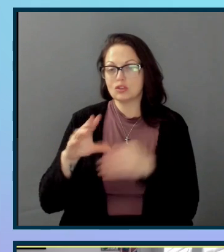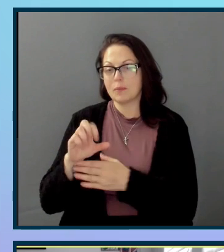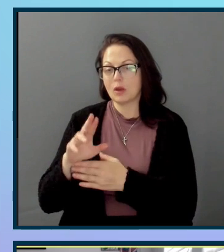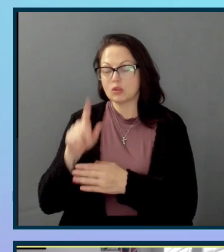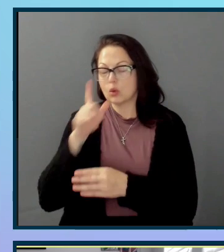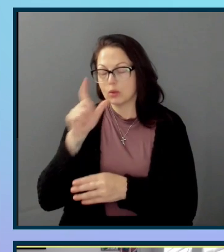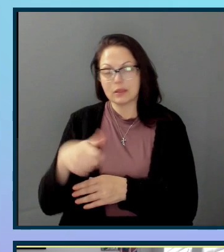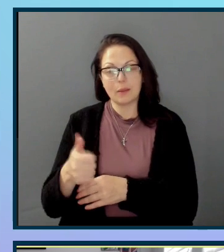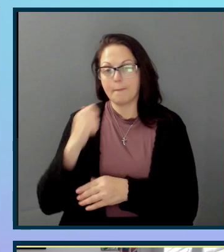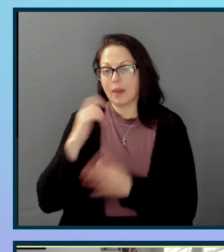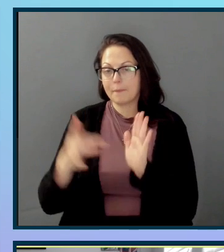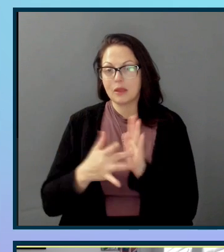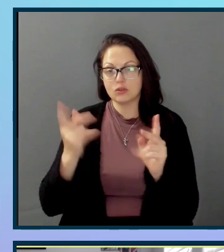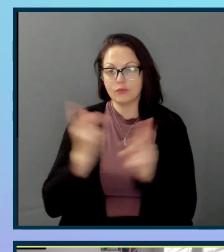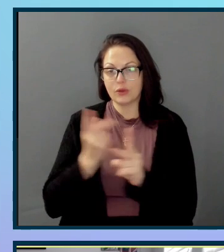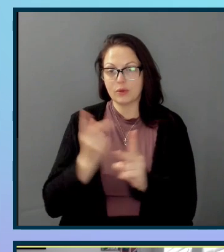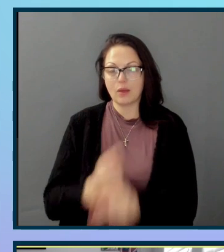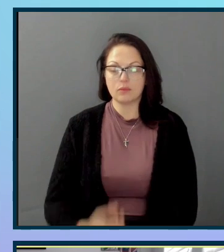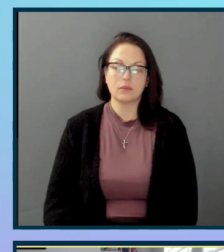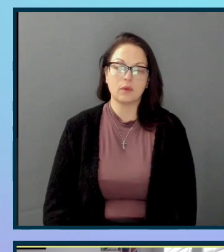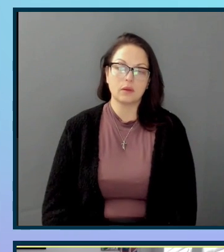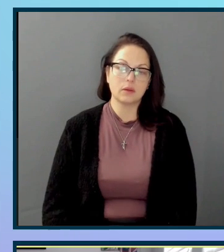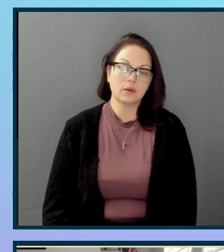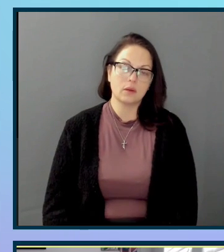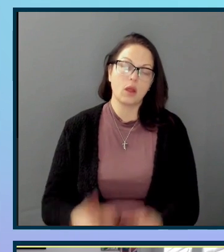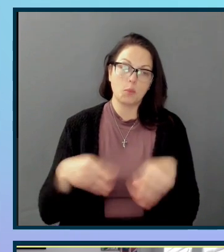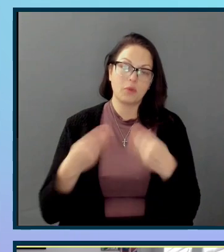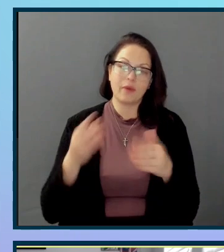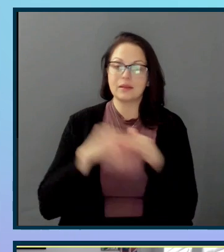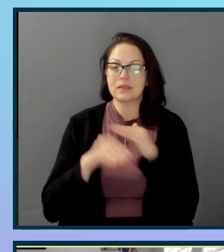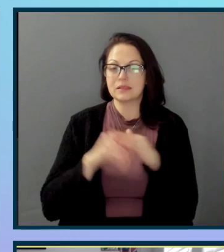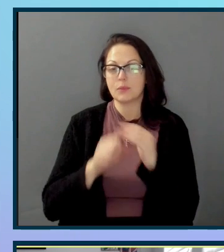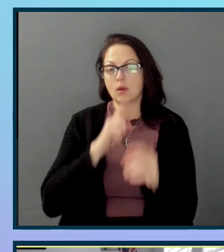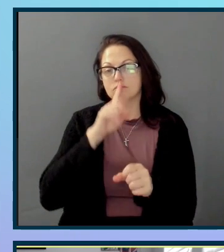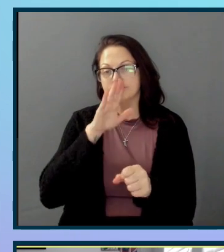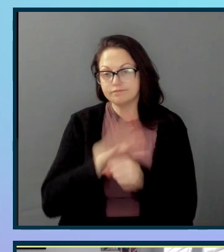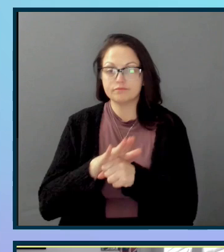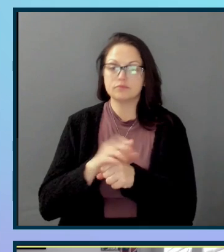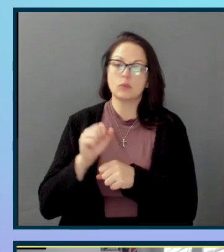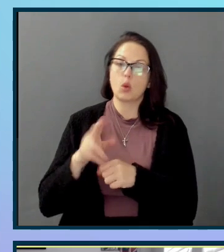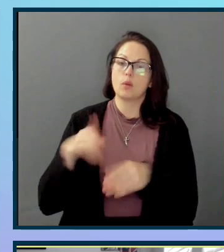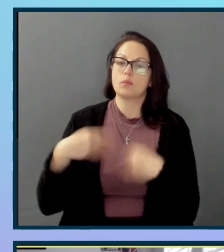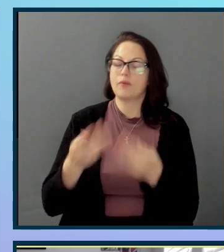in order to figure it out. Provide accessible authentication, or provide memory aids to help people